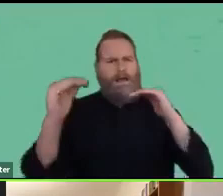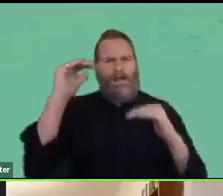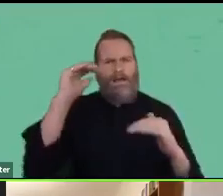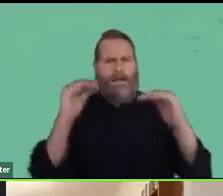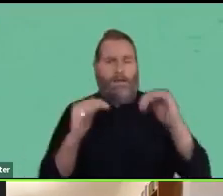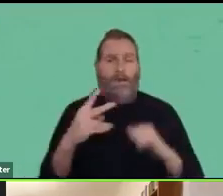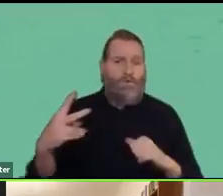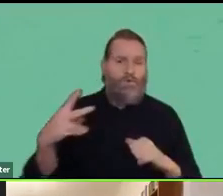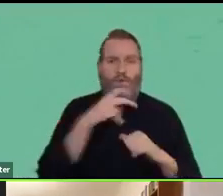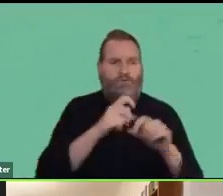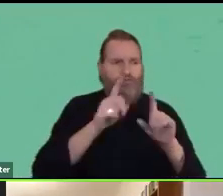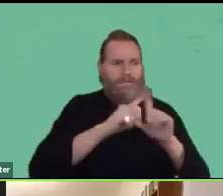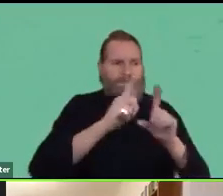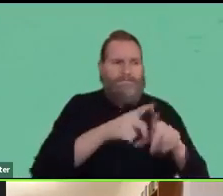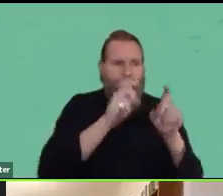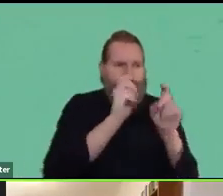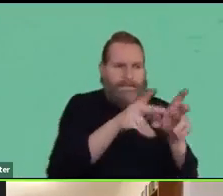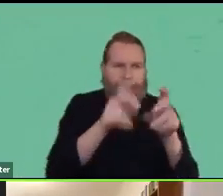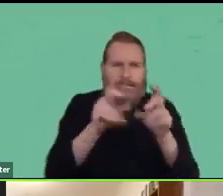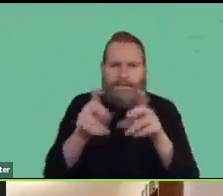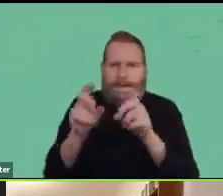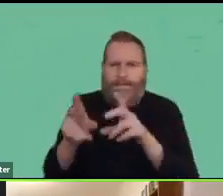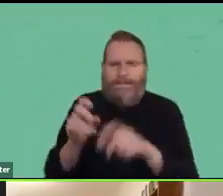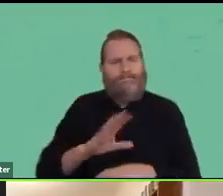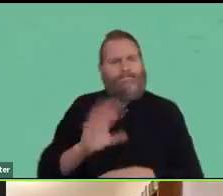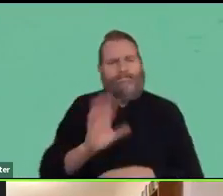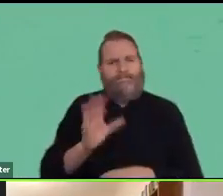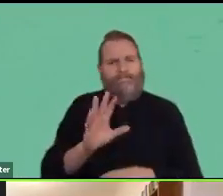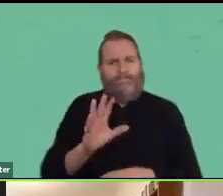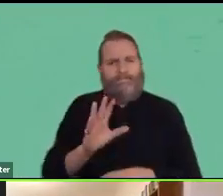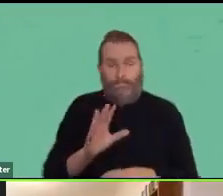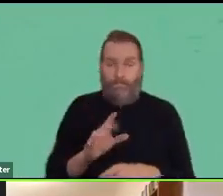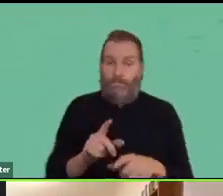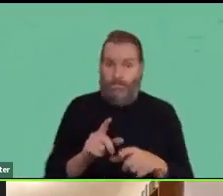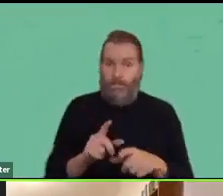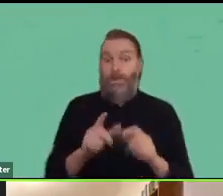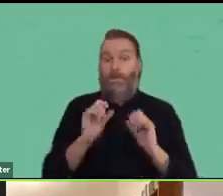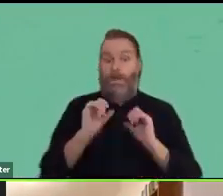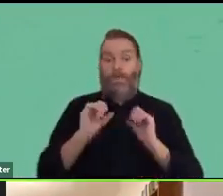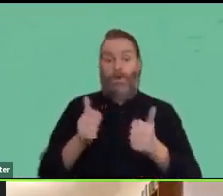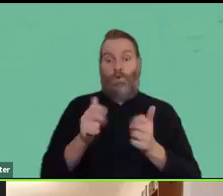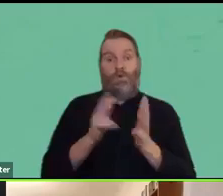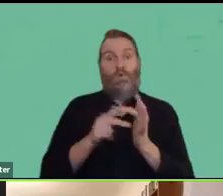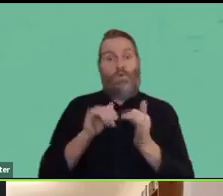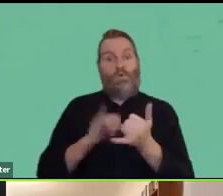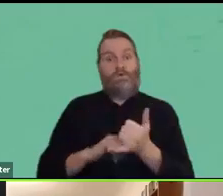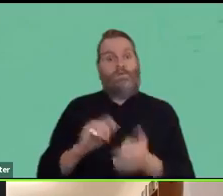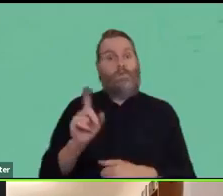this here's some good news no it probably wasn't intended but Michael Gove was giving evidence last